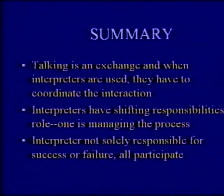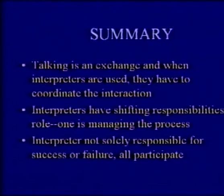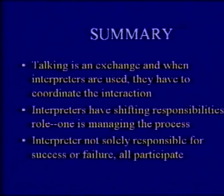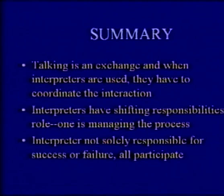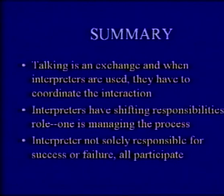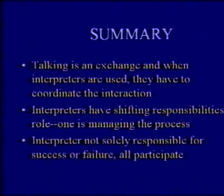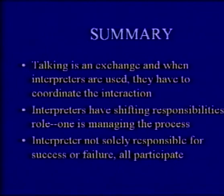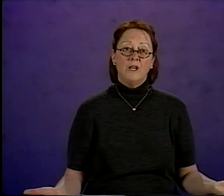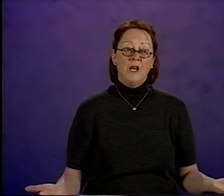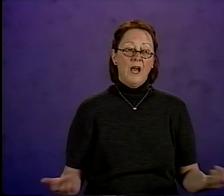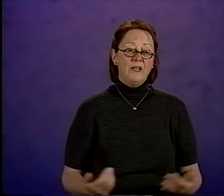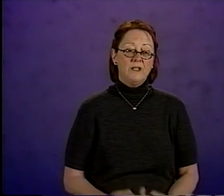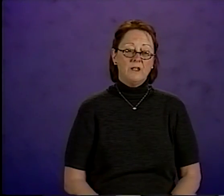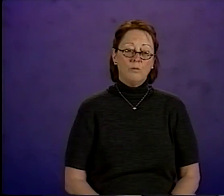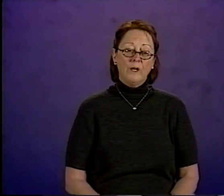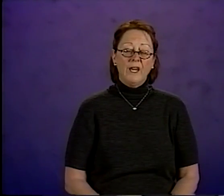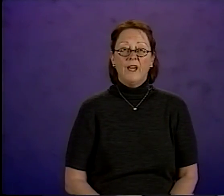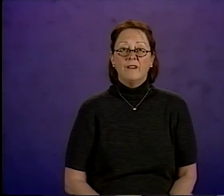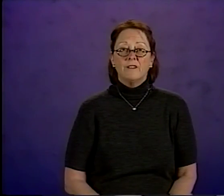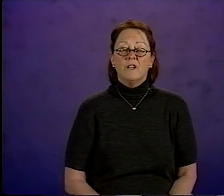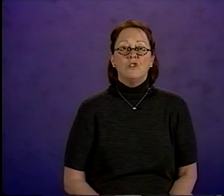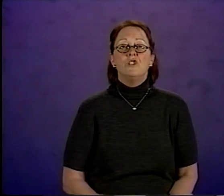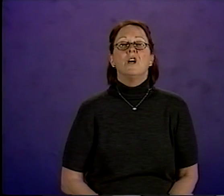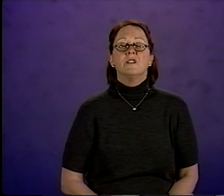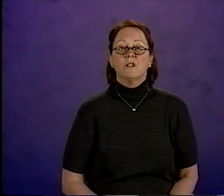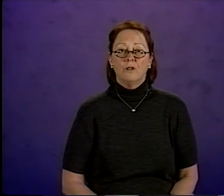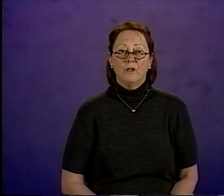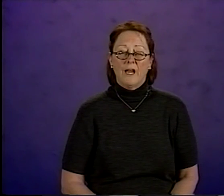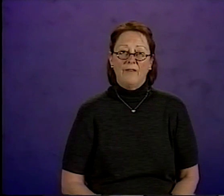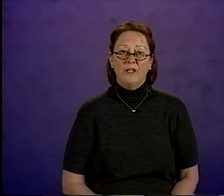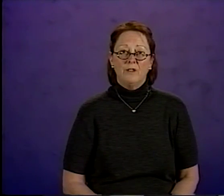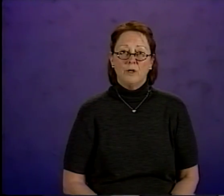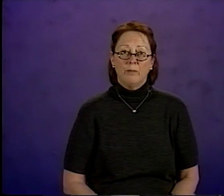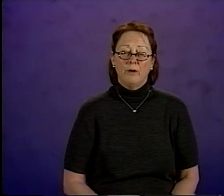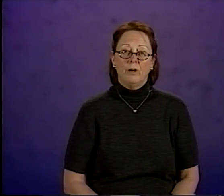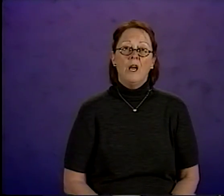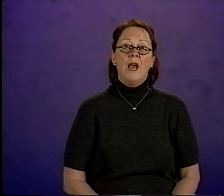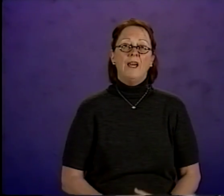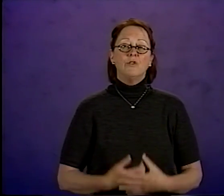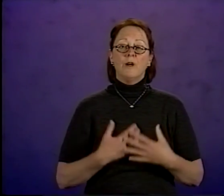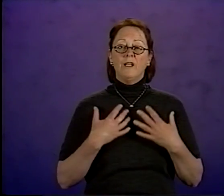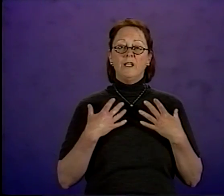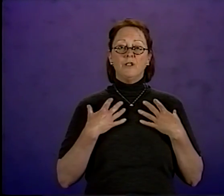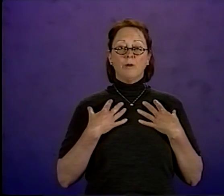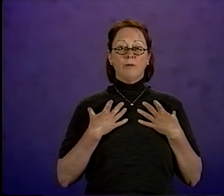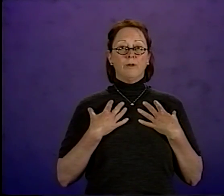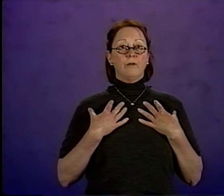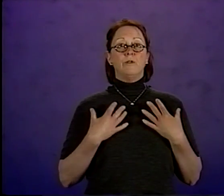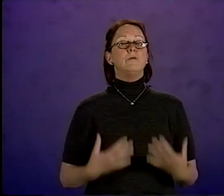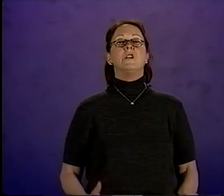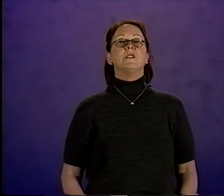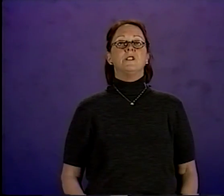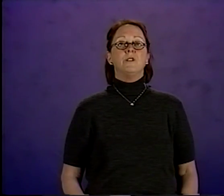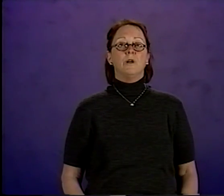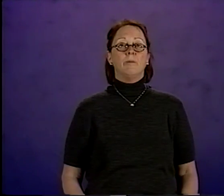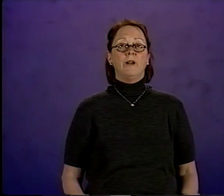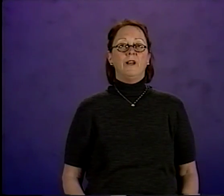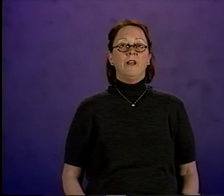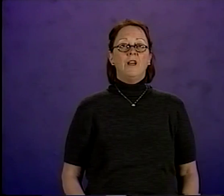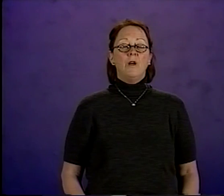in this event and we can't just look at the interpreter and train the interpreter to just interpret.